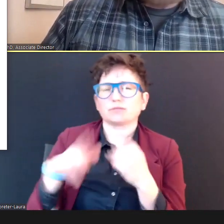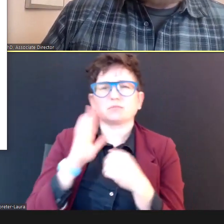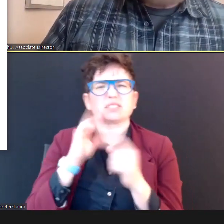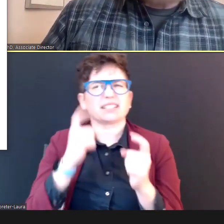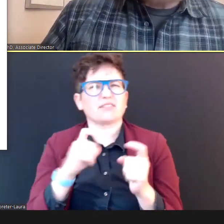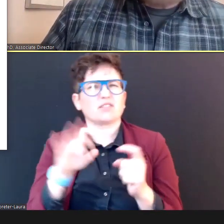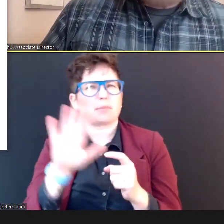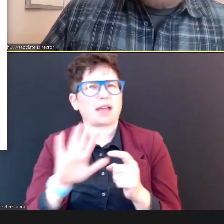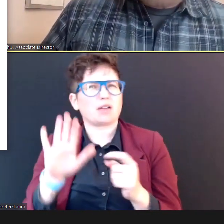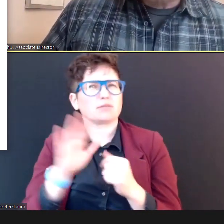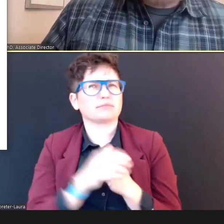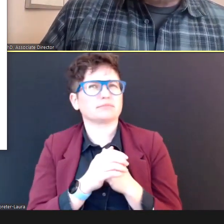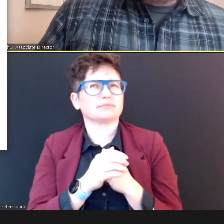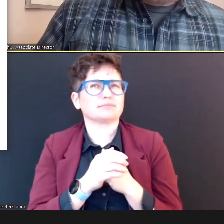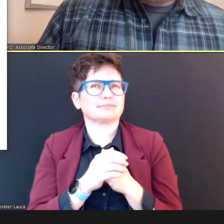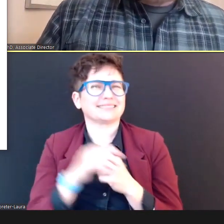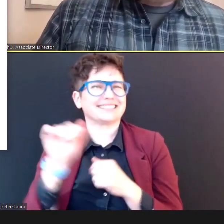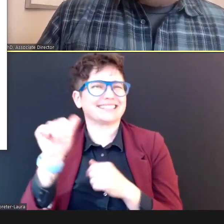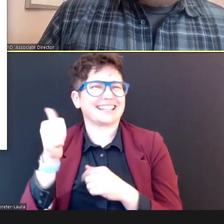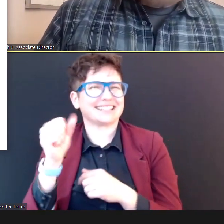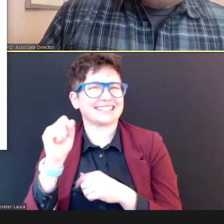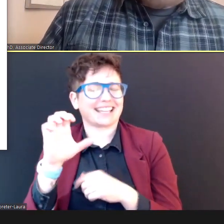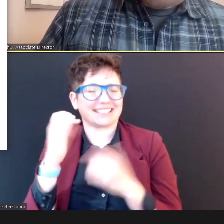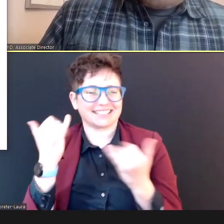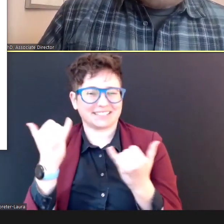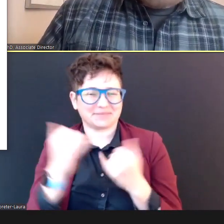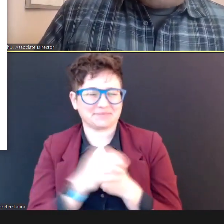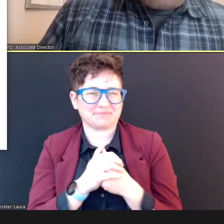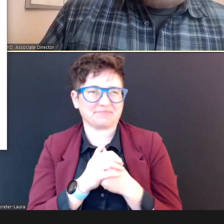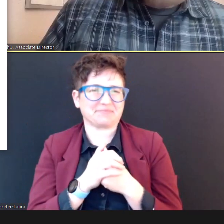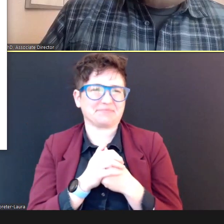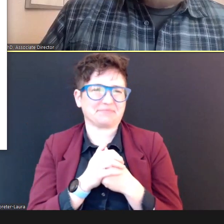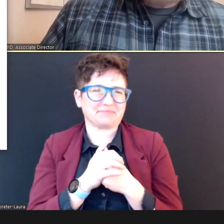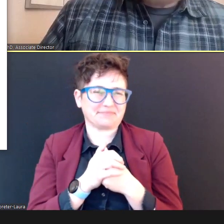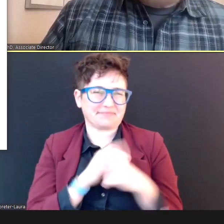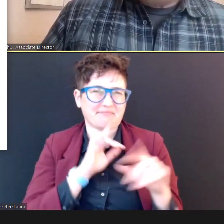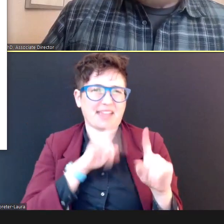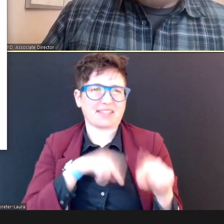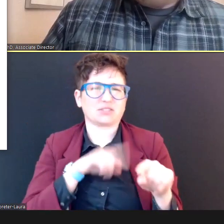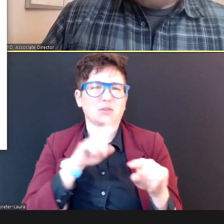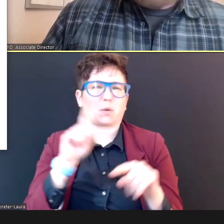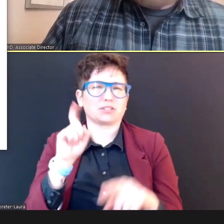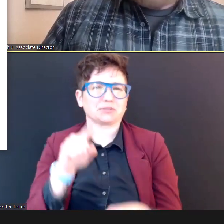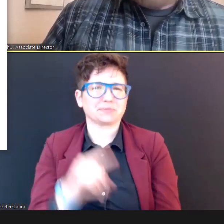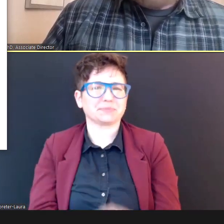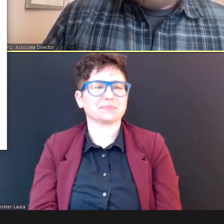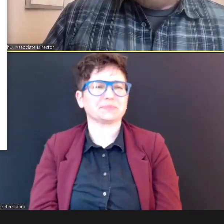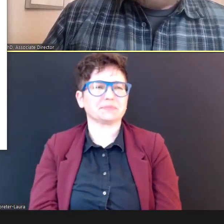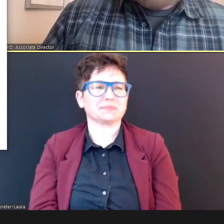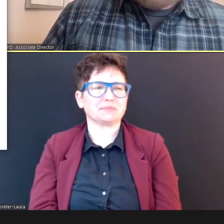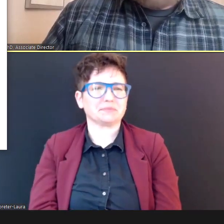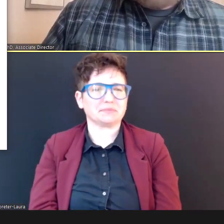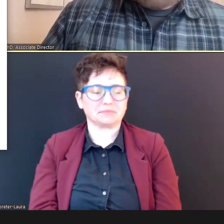you about uh 10 seconds more to answer this question